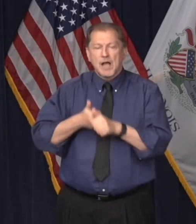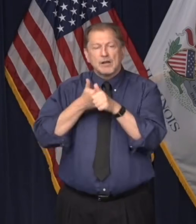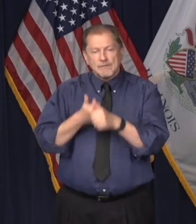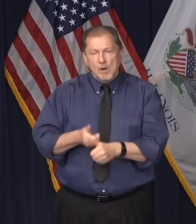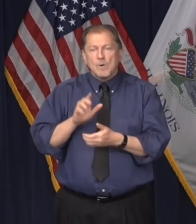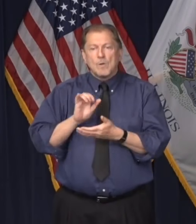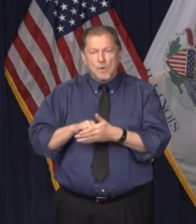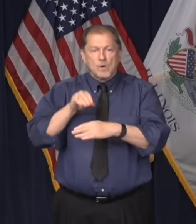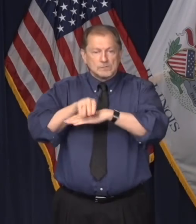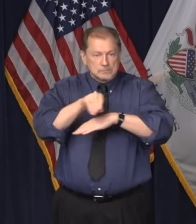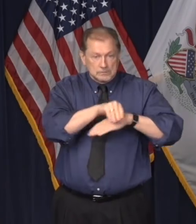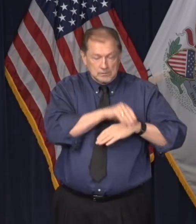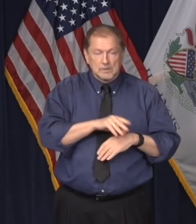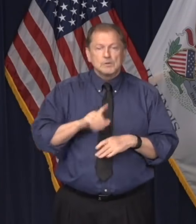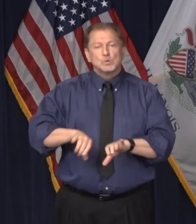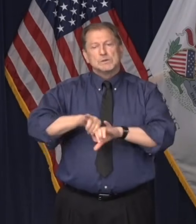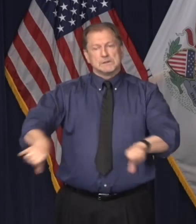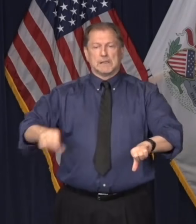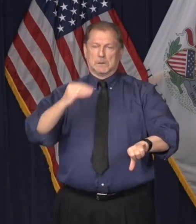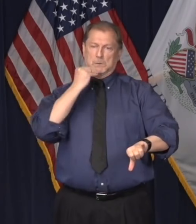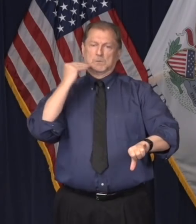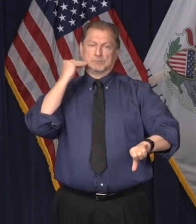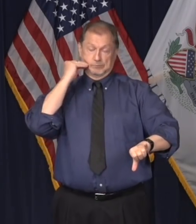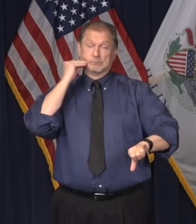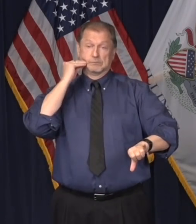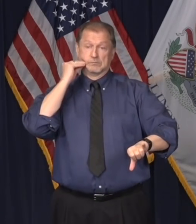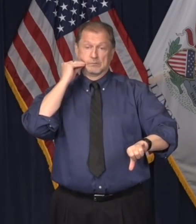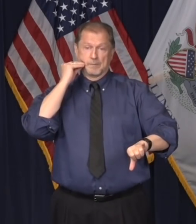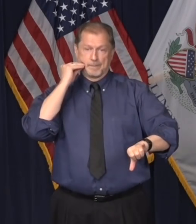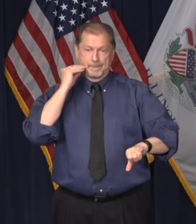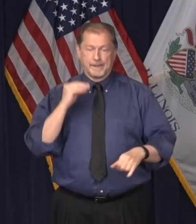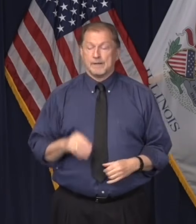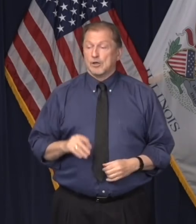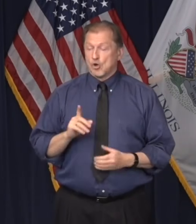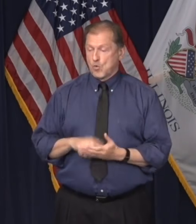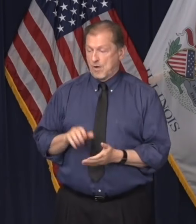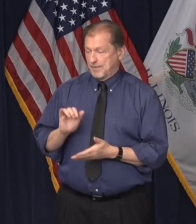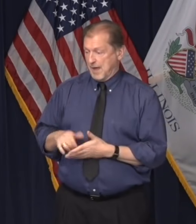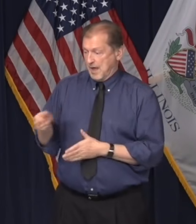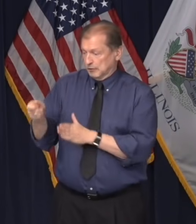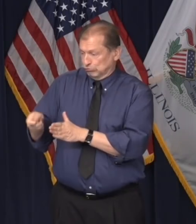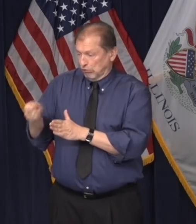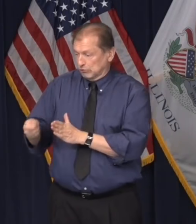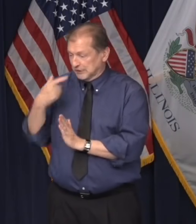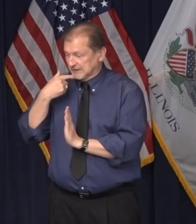THE CDC AND CONTINUE TO FOLLOW THE GUIDELINES OF OUR STAY-AT-HOME ORDER.